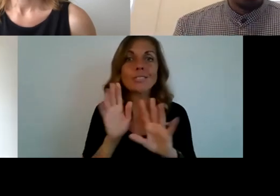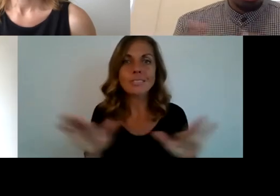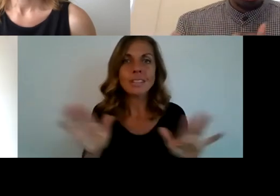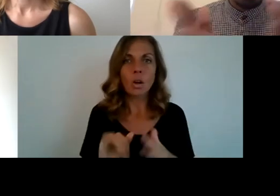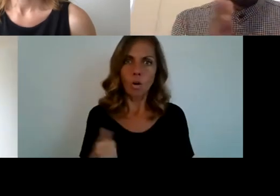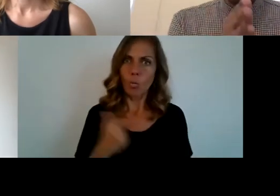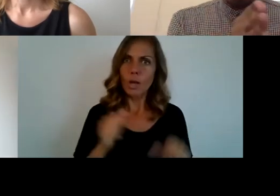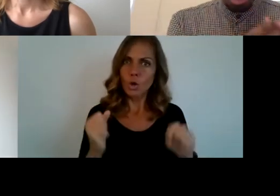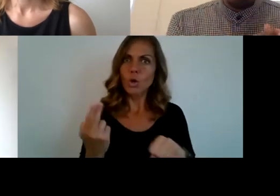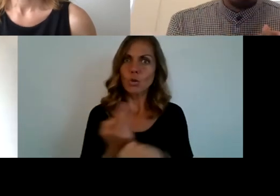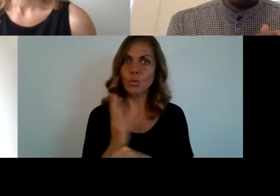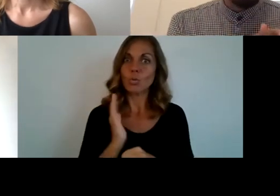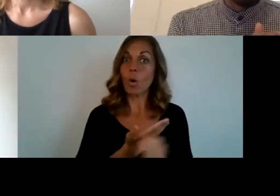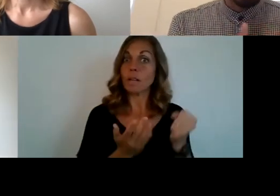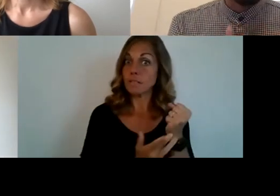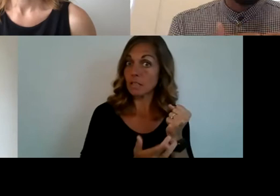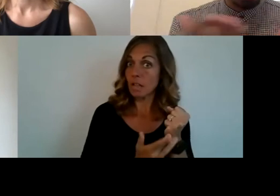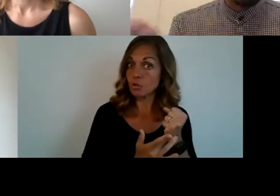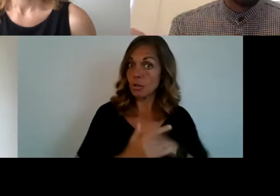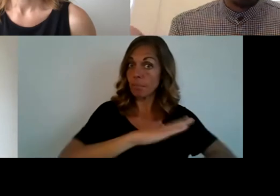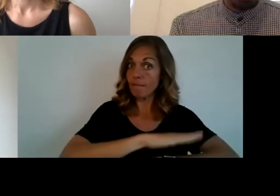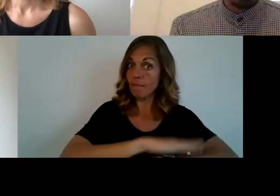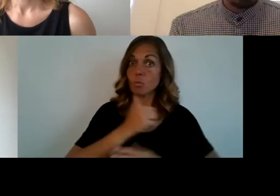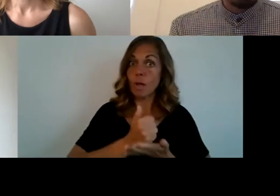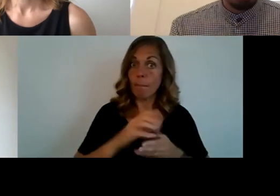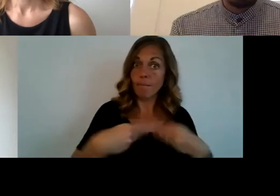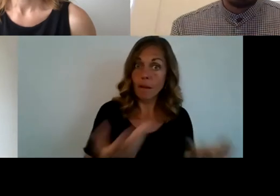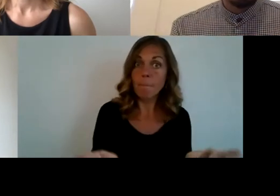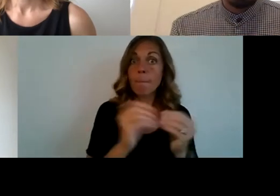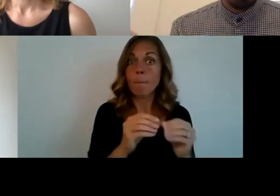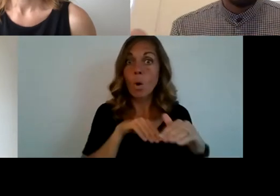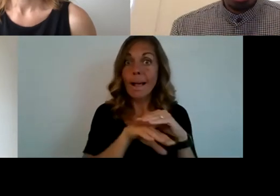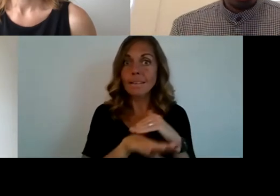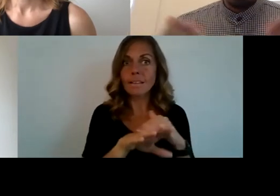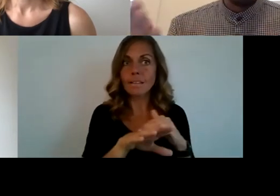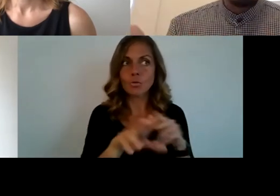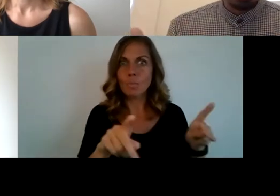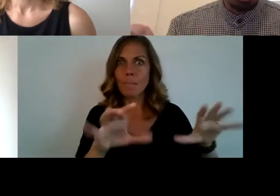not only our technology platform to provide additional access to populations that have